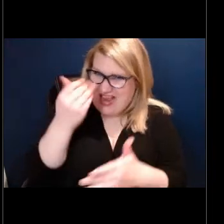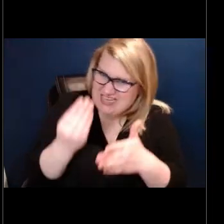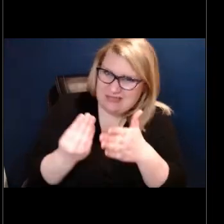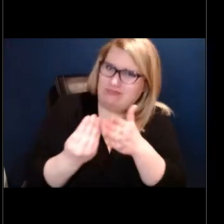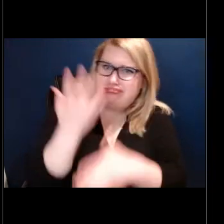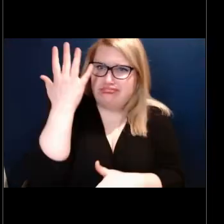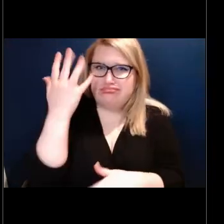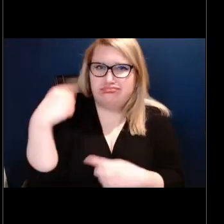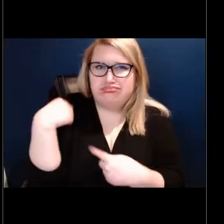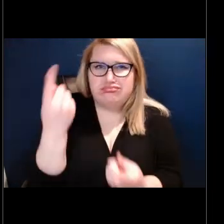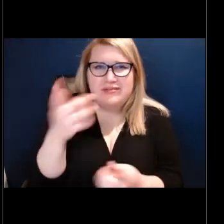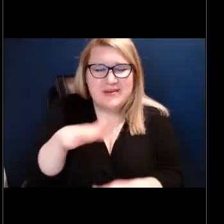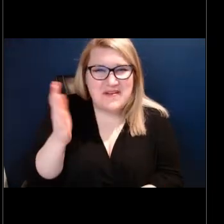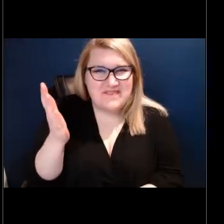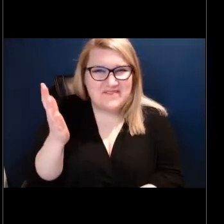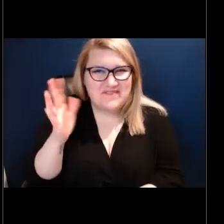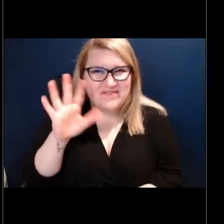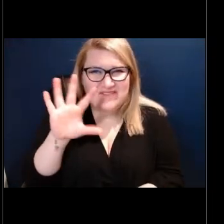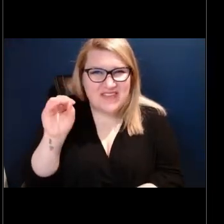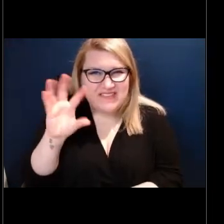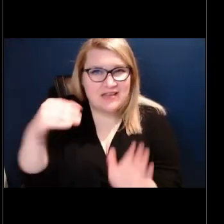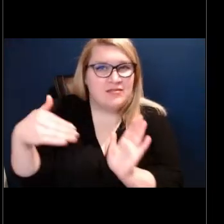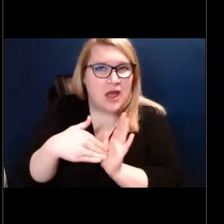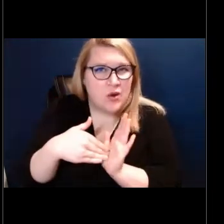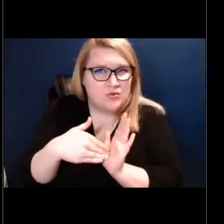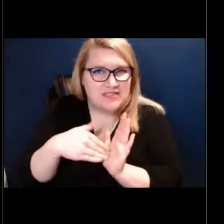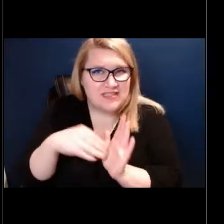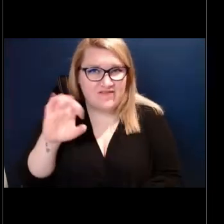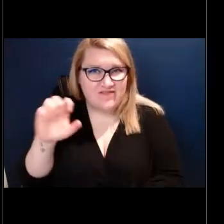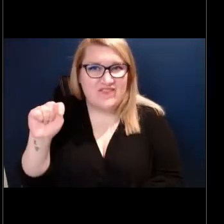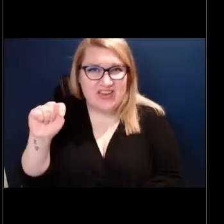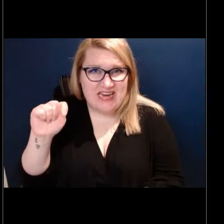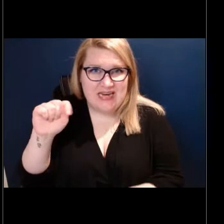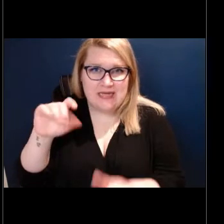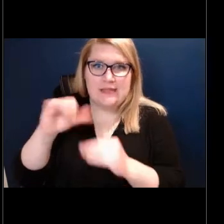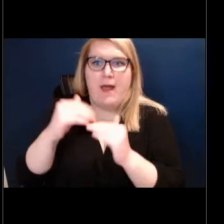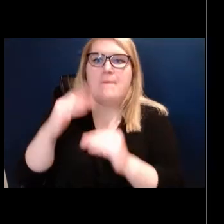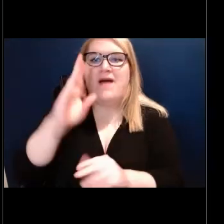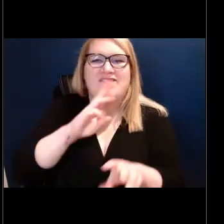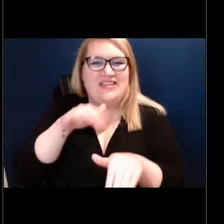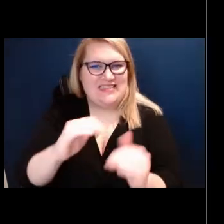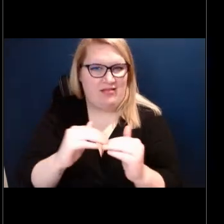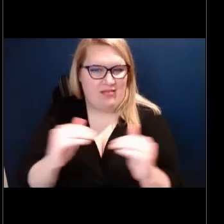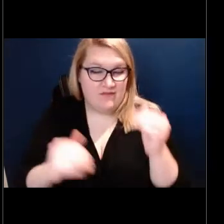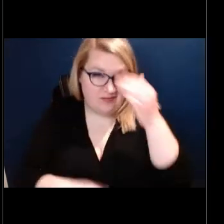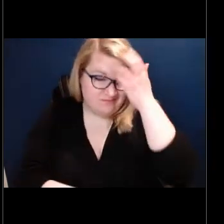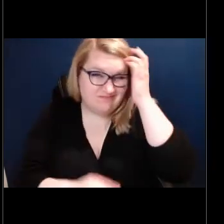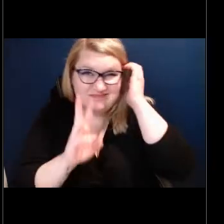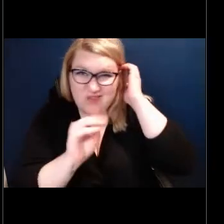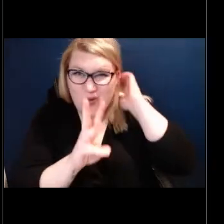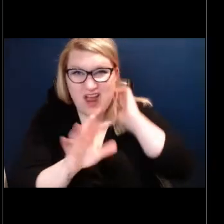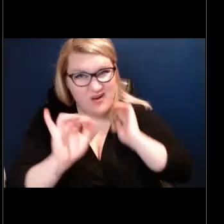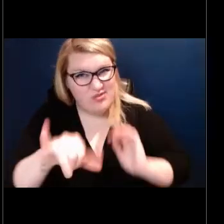went to about 50,000 feet above sea level. [Nicole Bartlett] Wow, that is high.